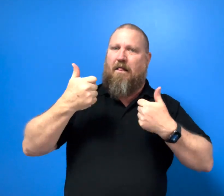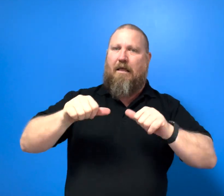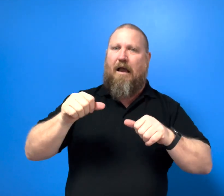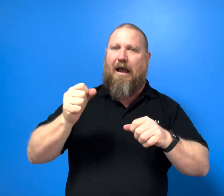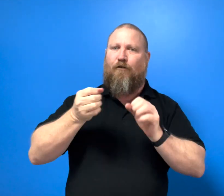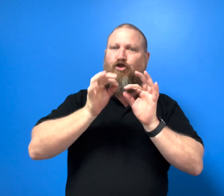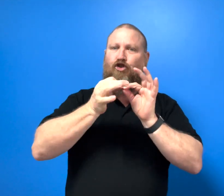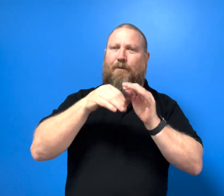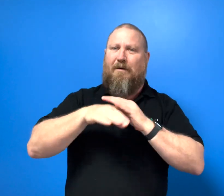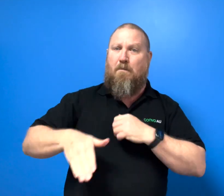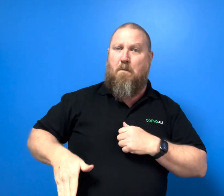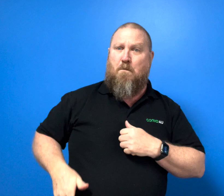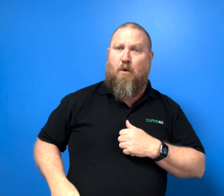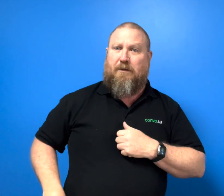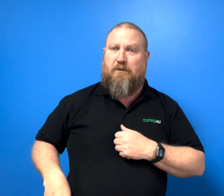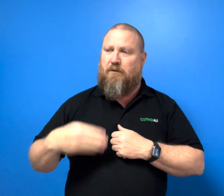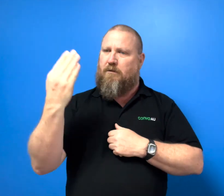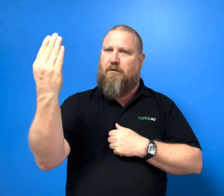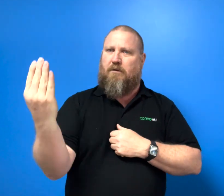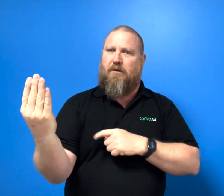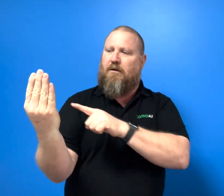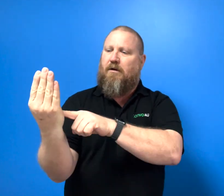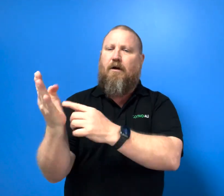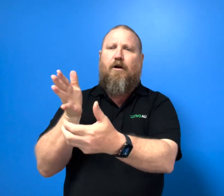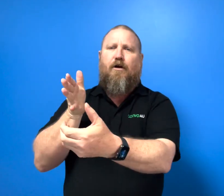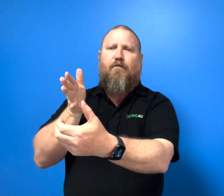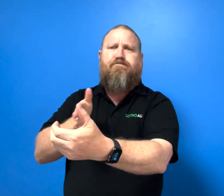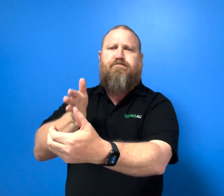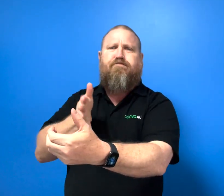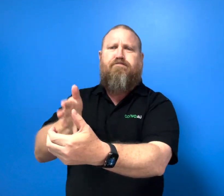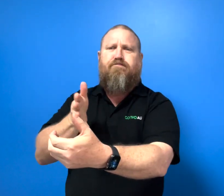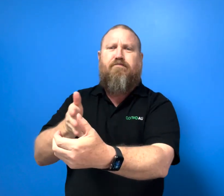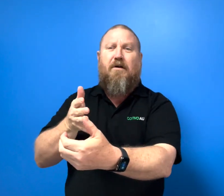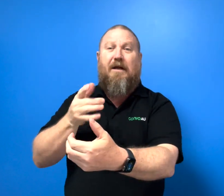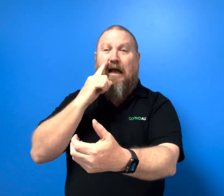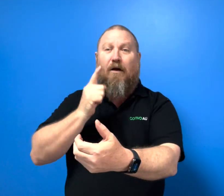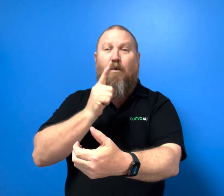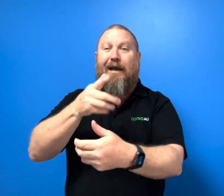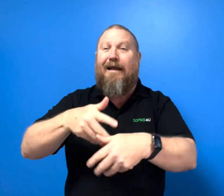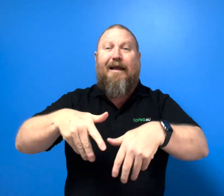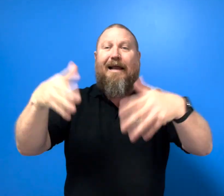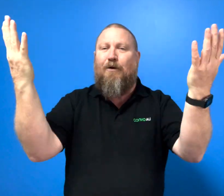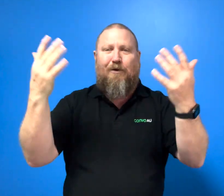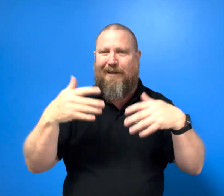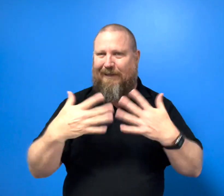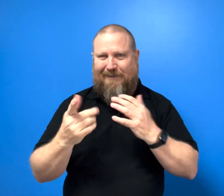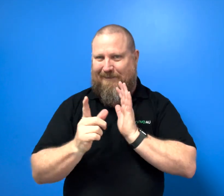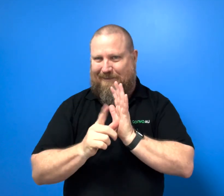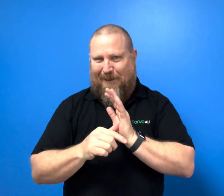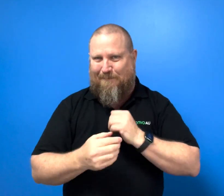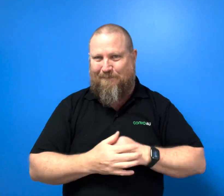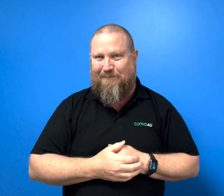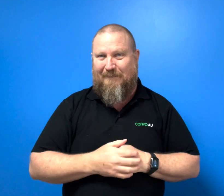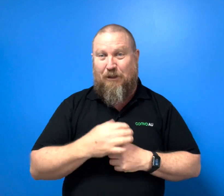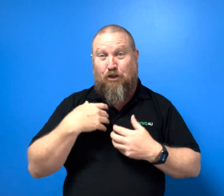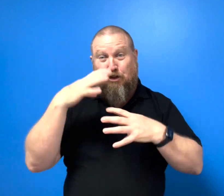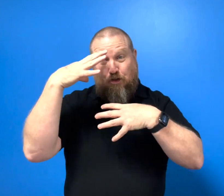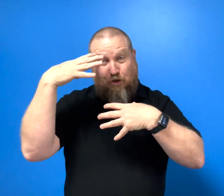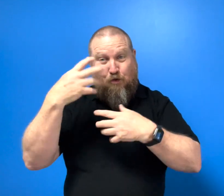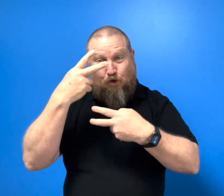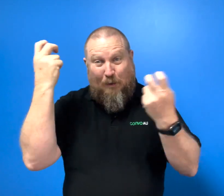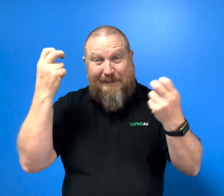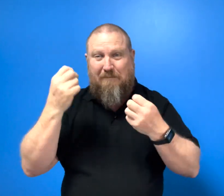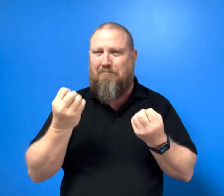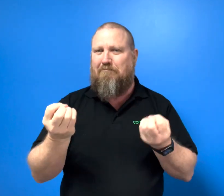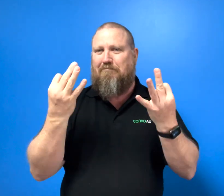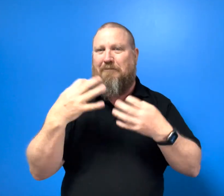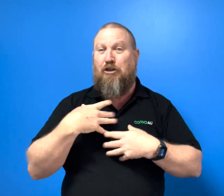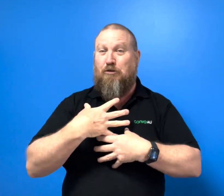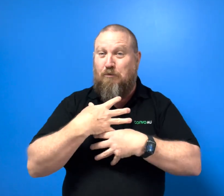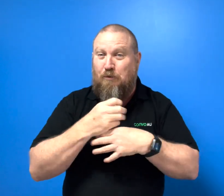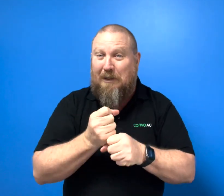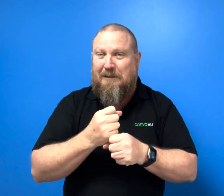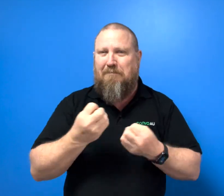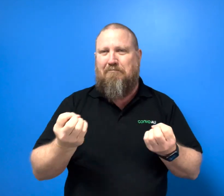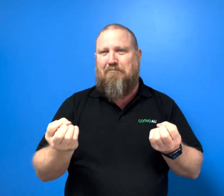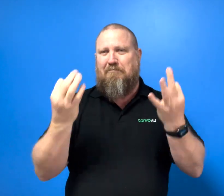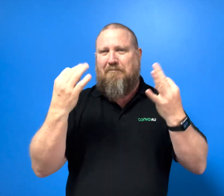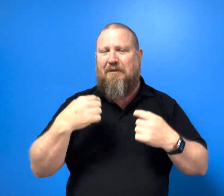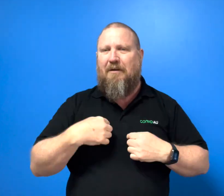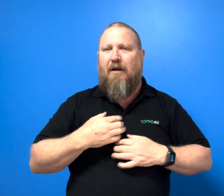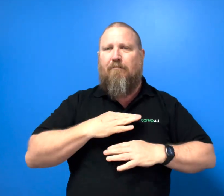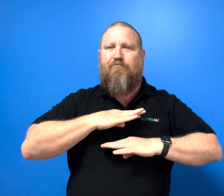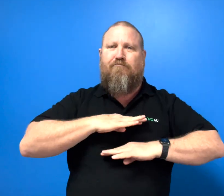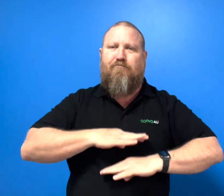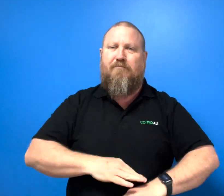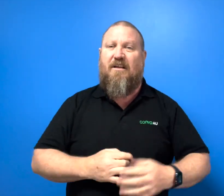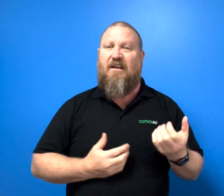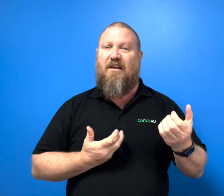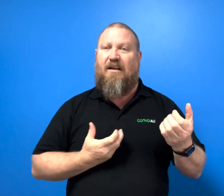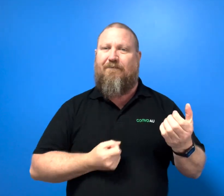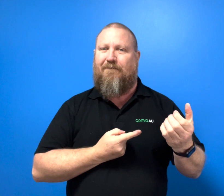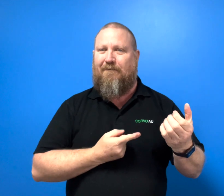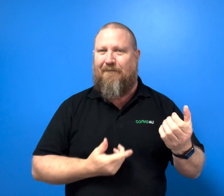'Using Convo Australia is akin to have 'Interpreter in the Pocket' and can go anywhere without a worry.